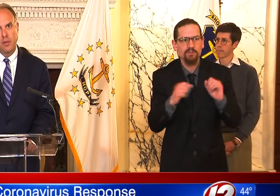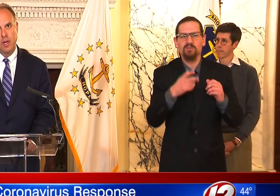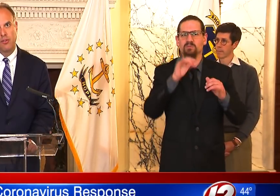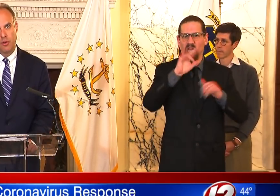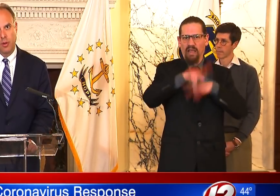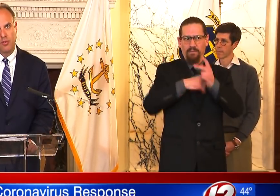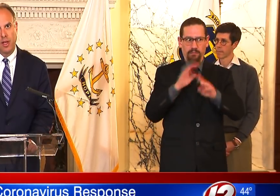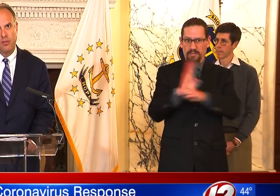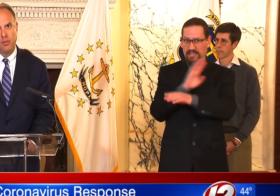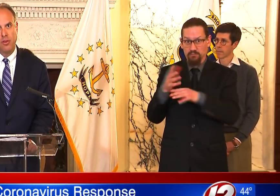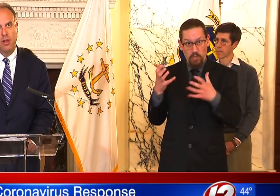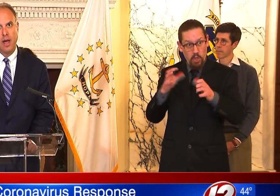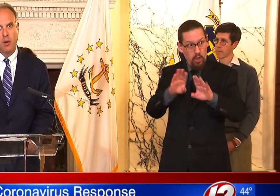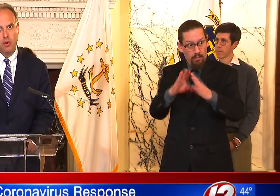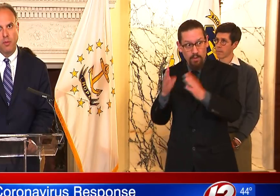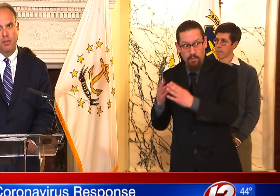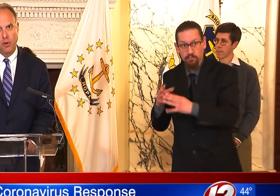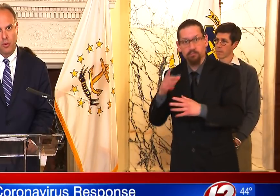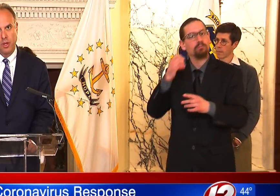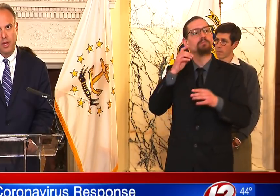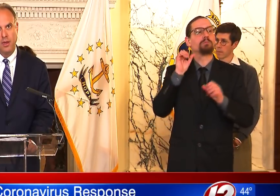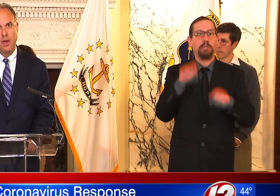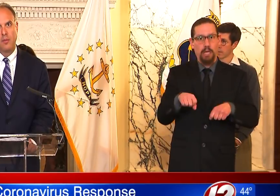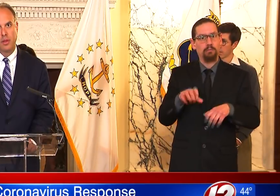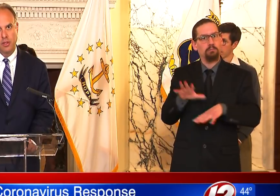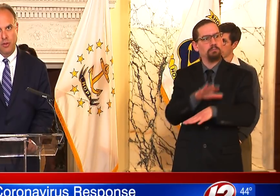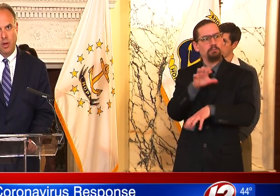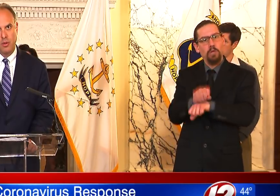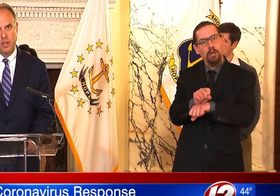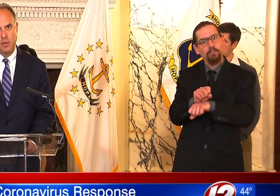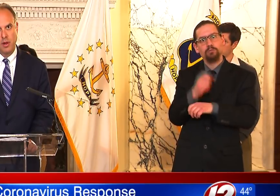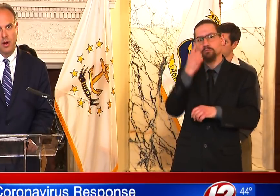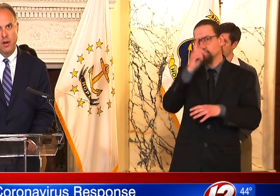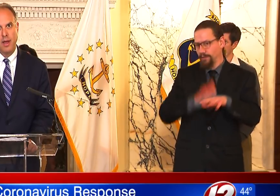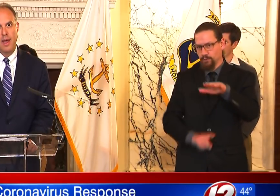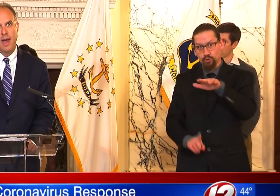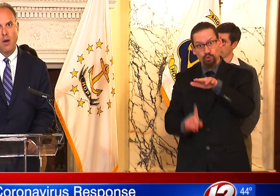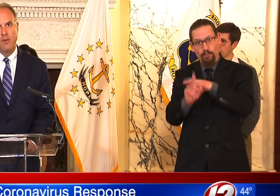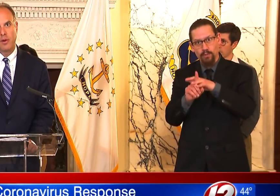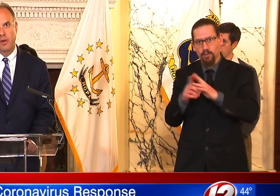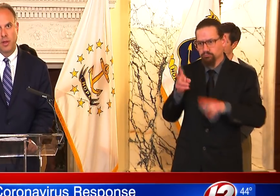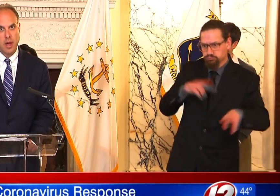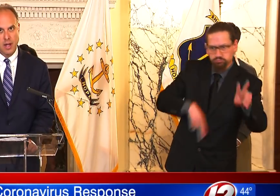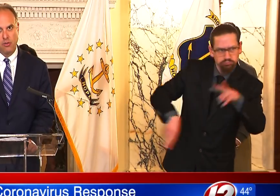WE ARE GETTING INQUIRIES ON THE IMPORTANCE OF LOOKING AT A PRODUCT.